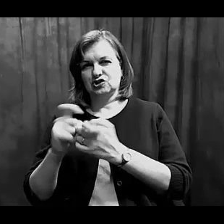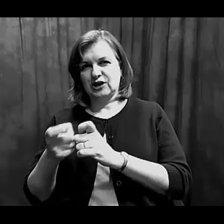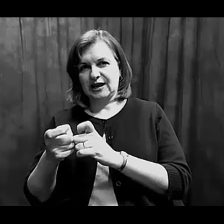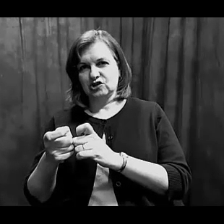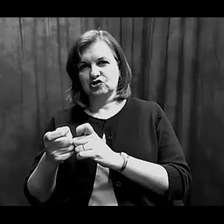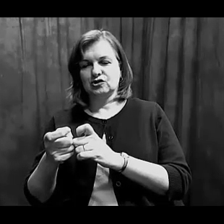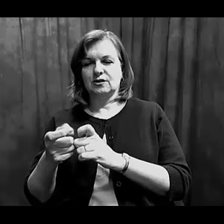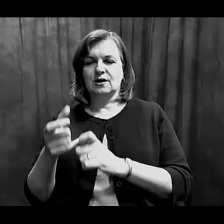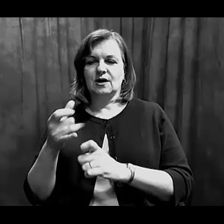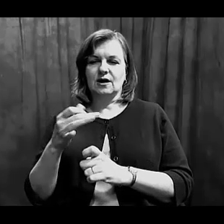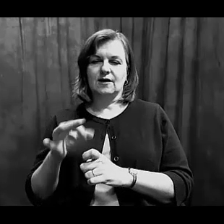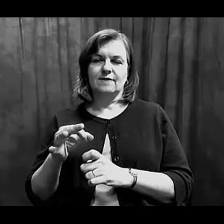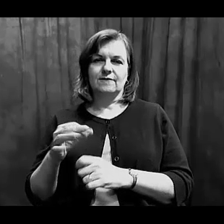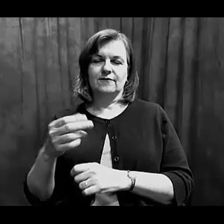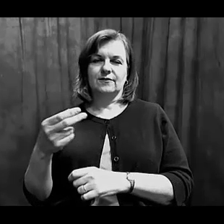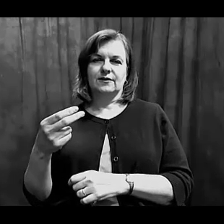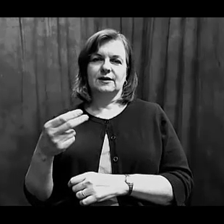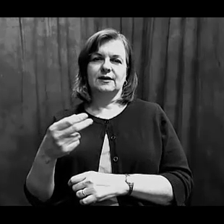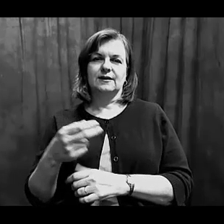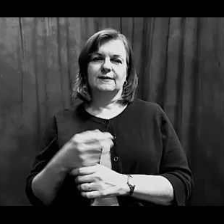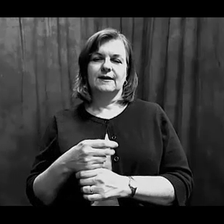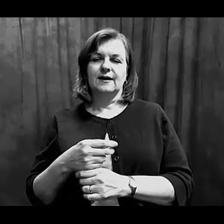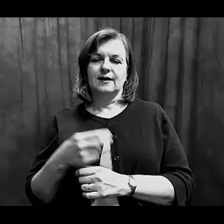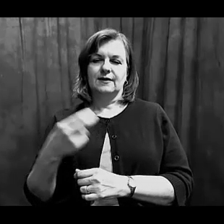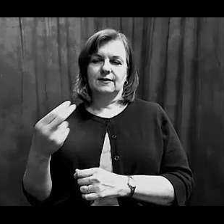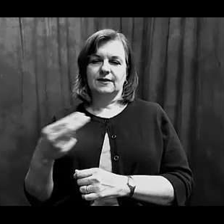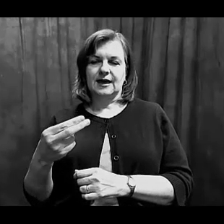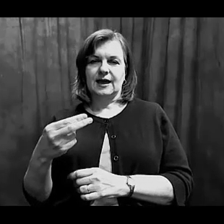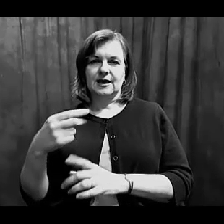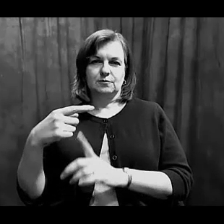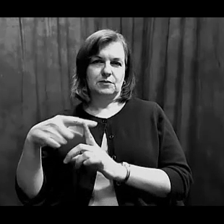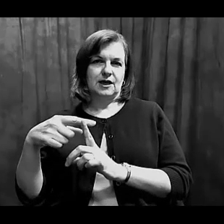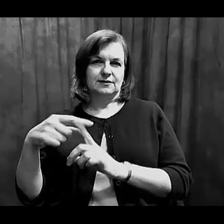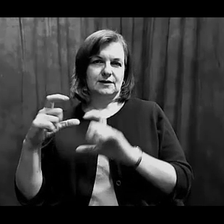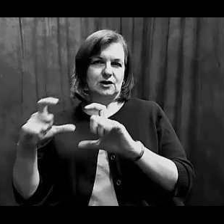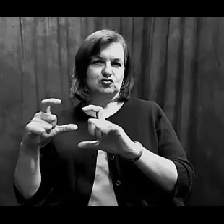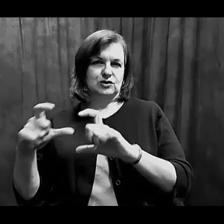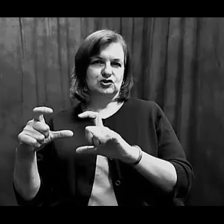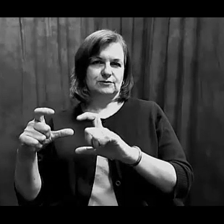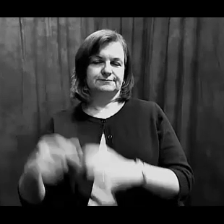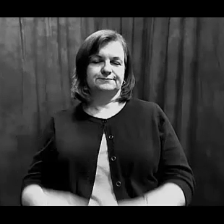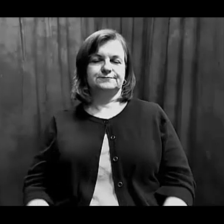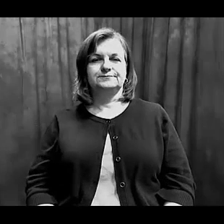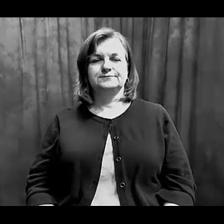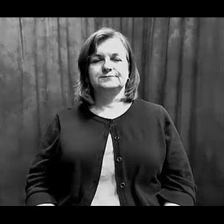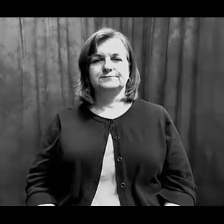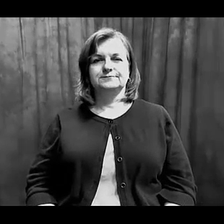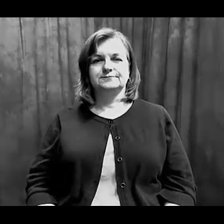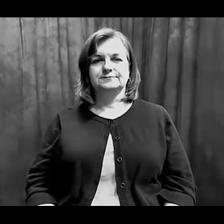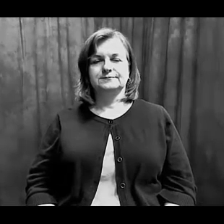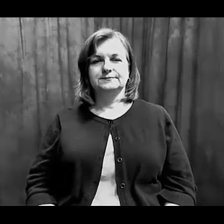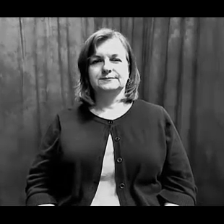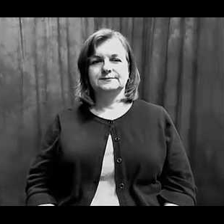increase or tenfold change -- increase or decrease